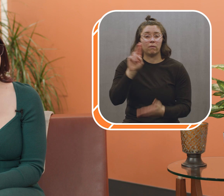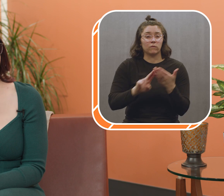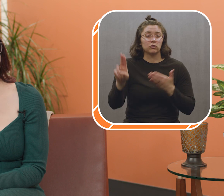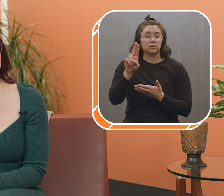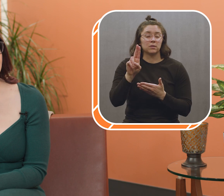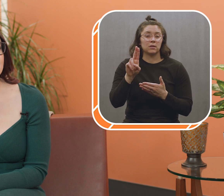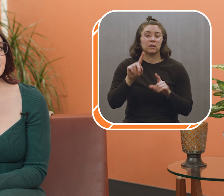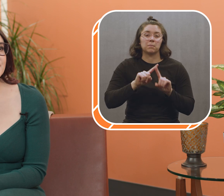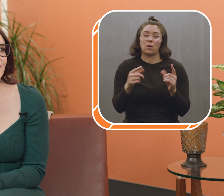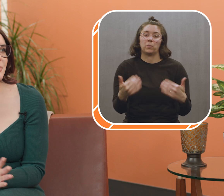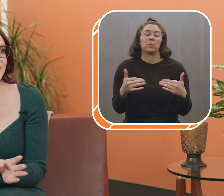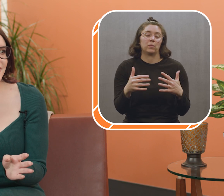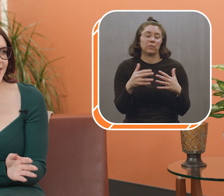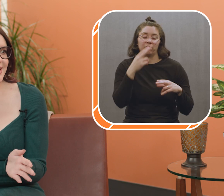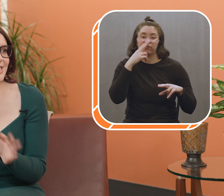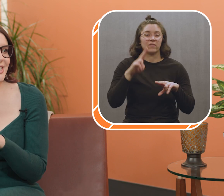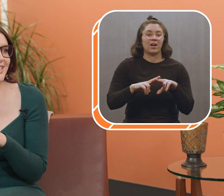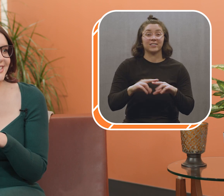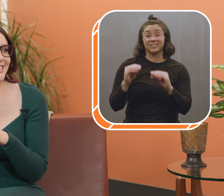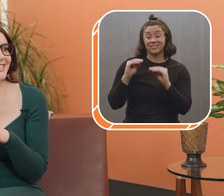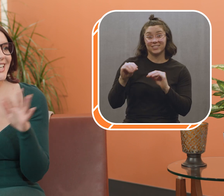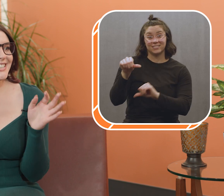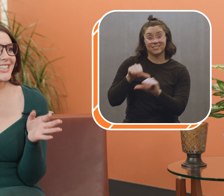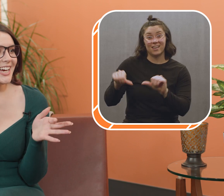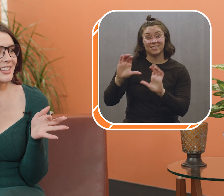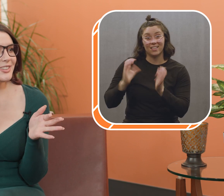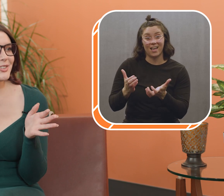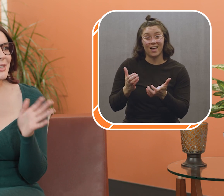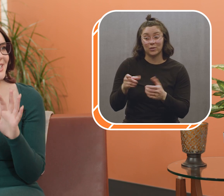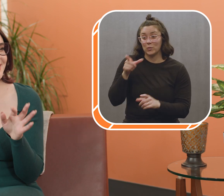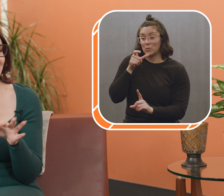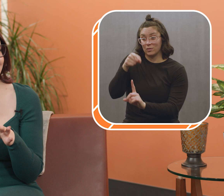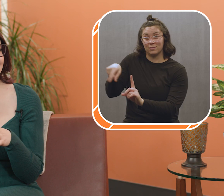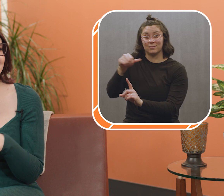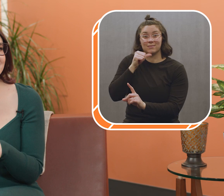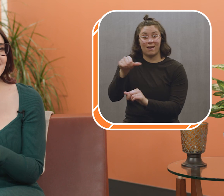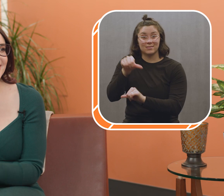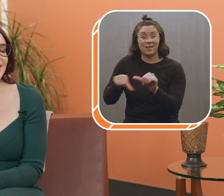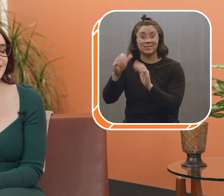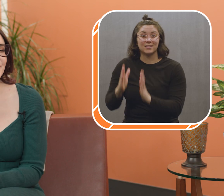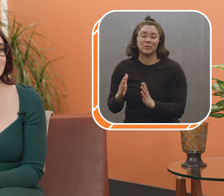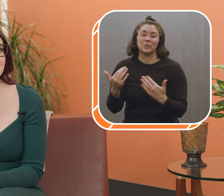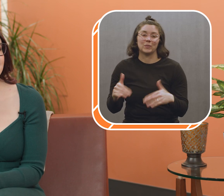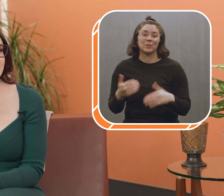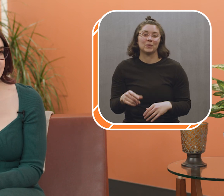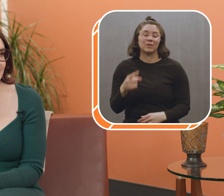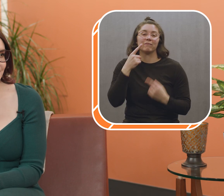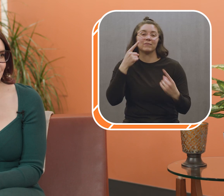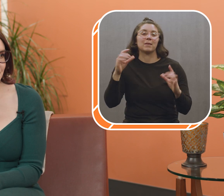but it was so much fun teaching a science class for non-scientists. There's a really famous class called,